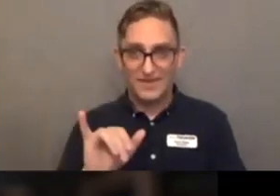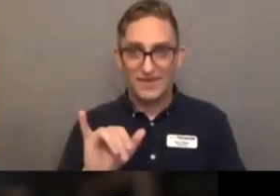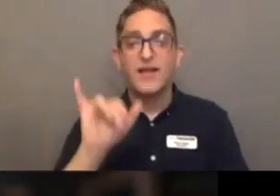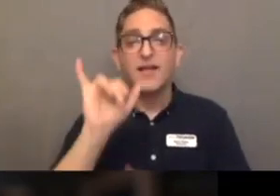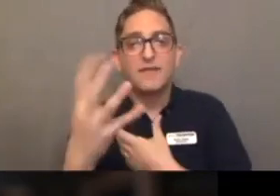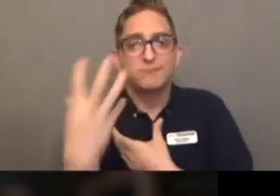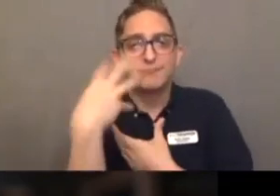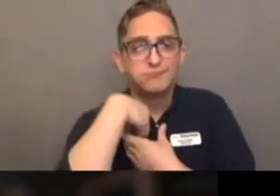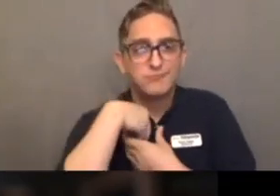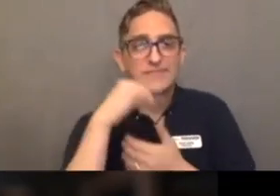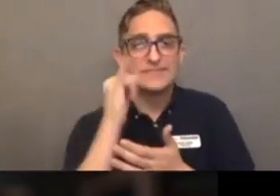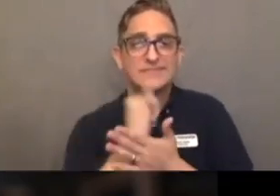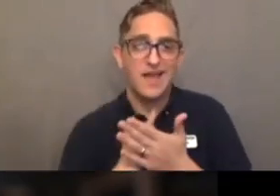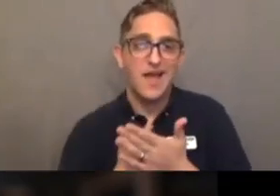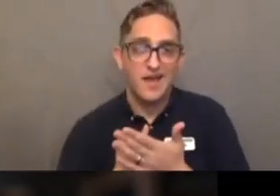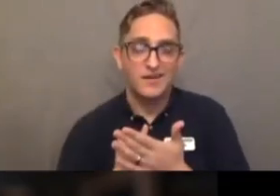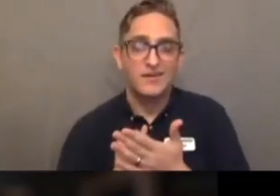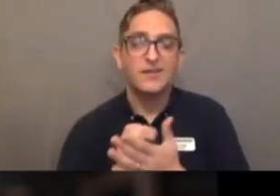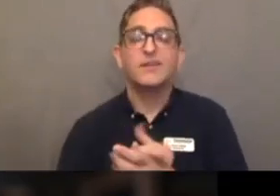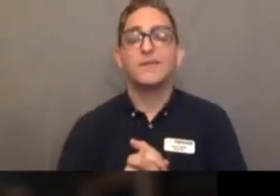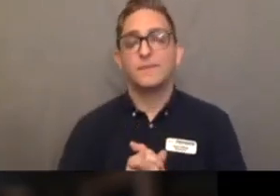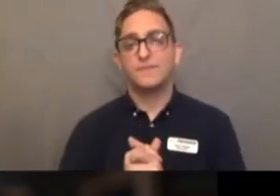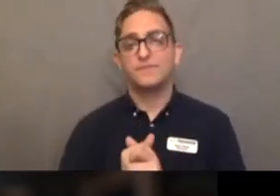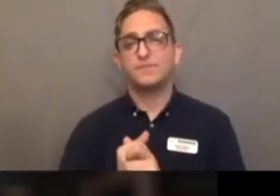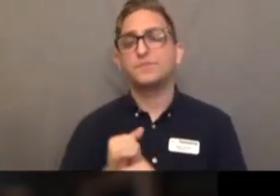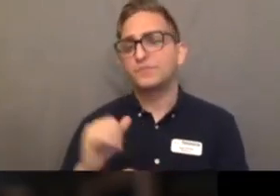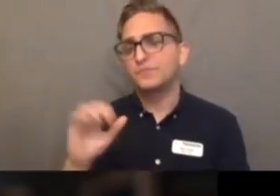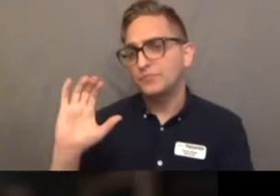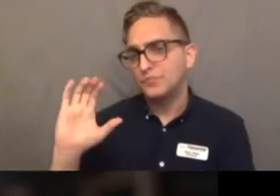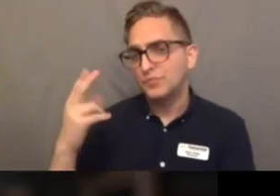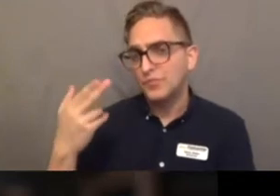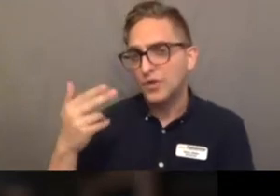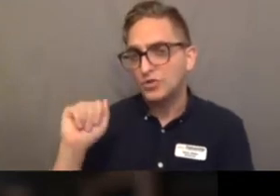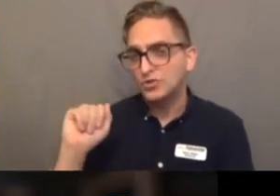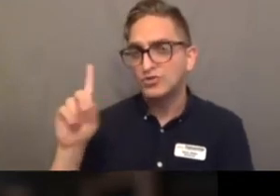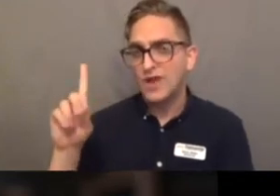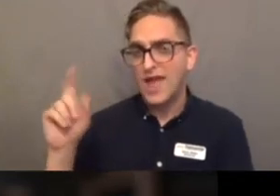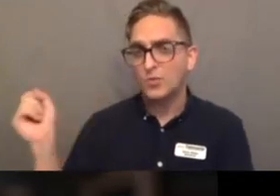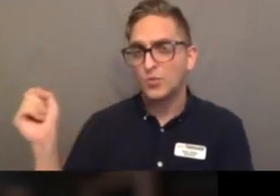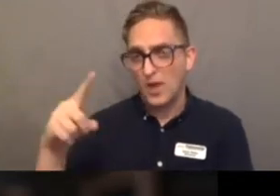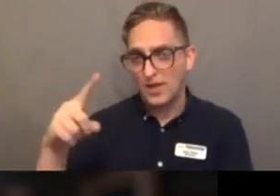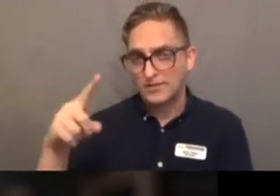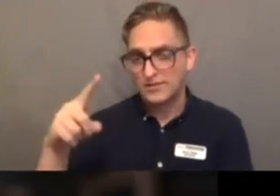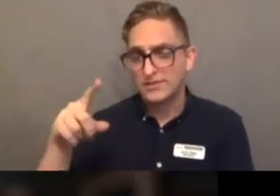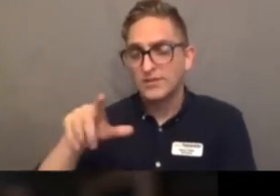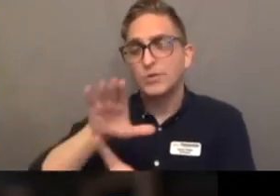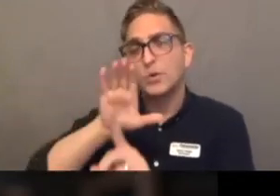Here's a question from Chad. In your experience, how have you found ‑‑ what is the best